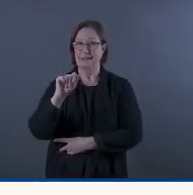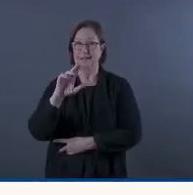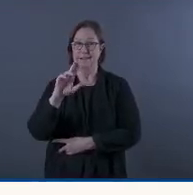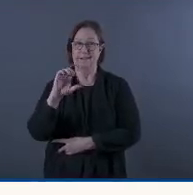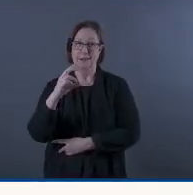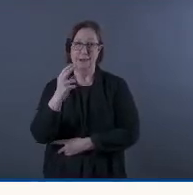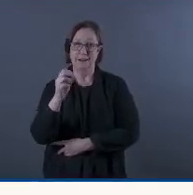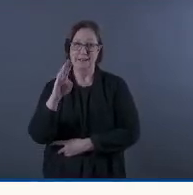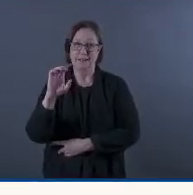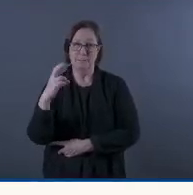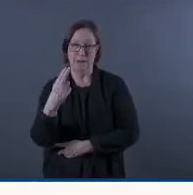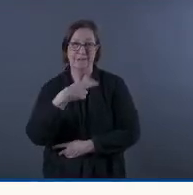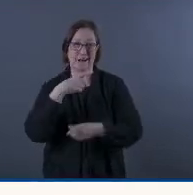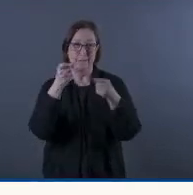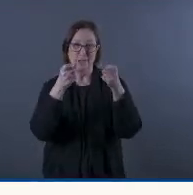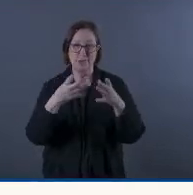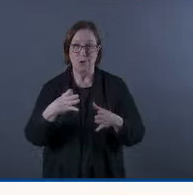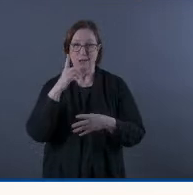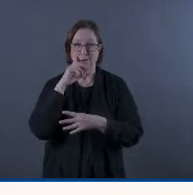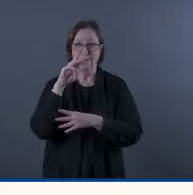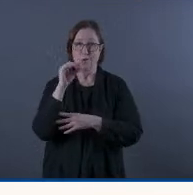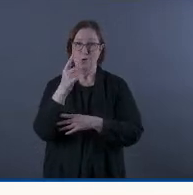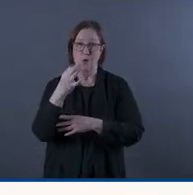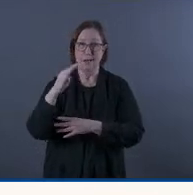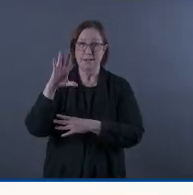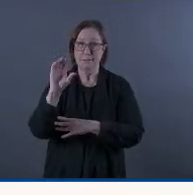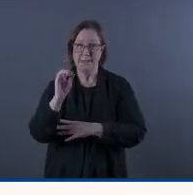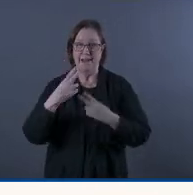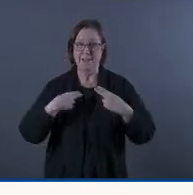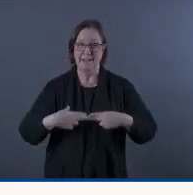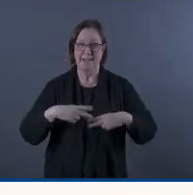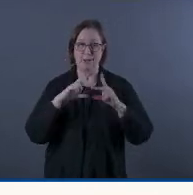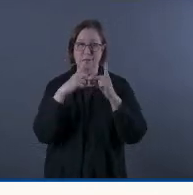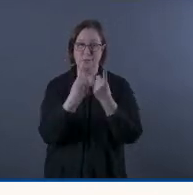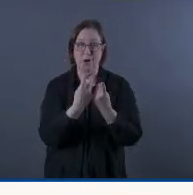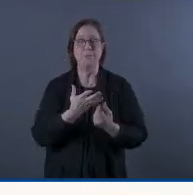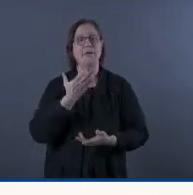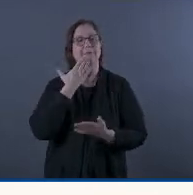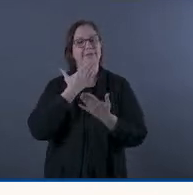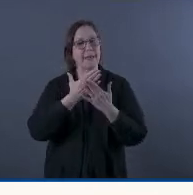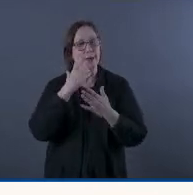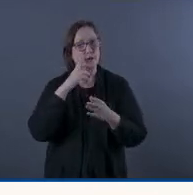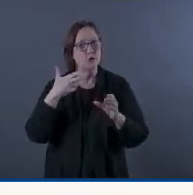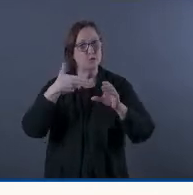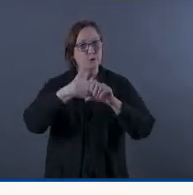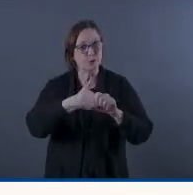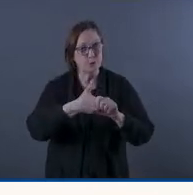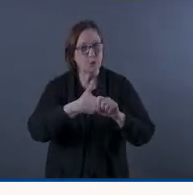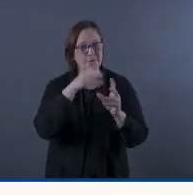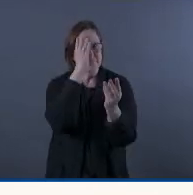Thank you for joining us tonight while we give you an update on vaccine and I'm joined by partners as well.